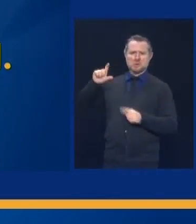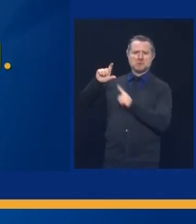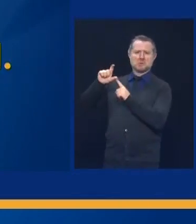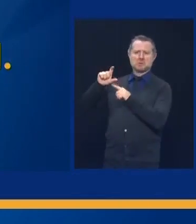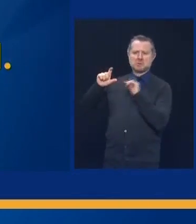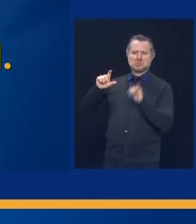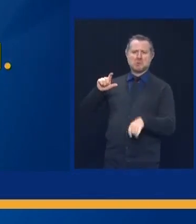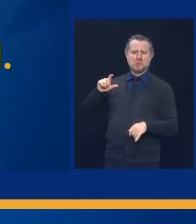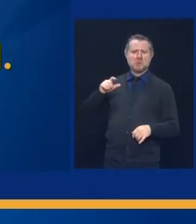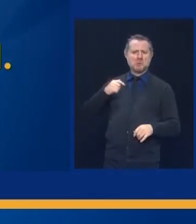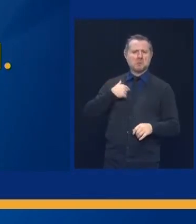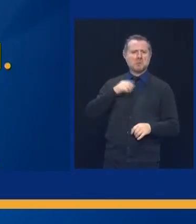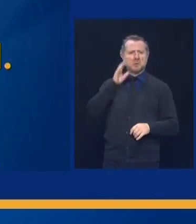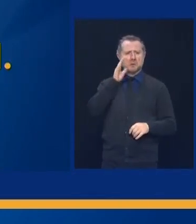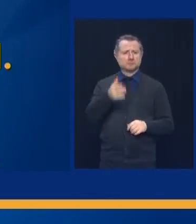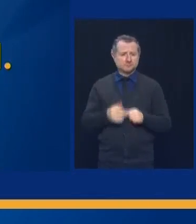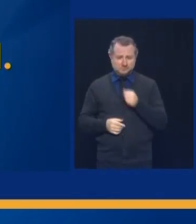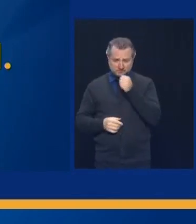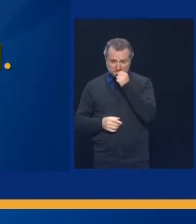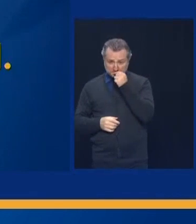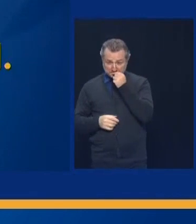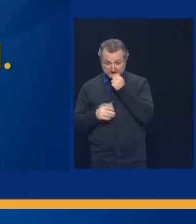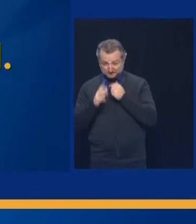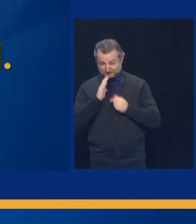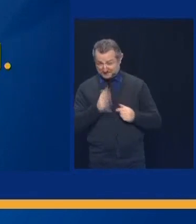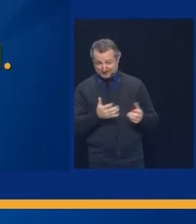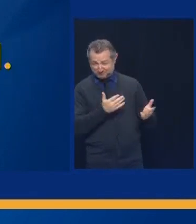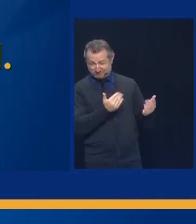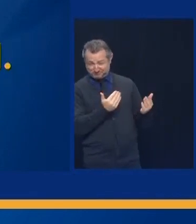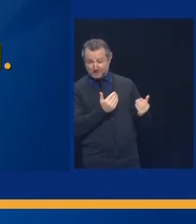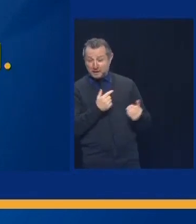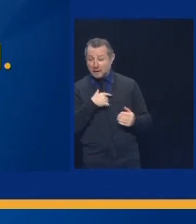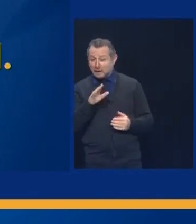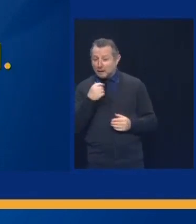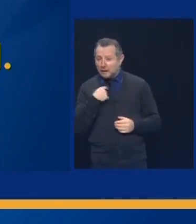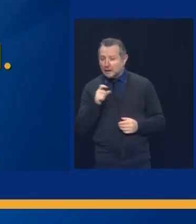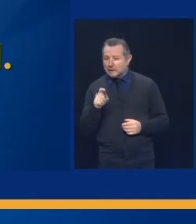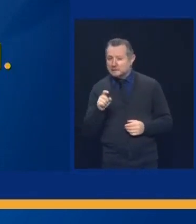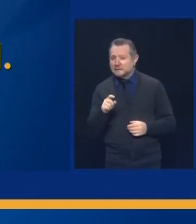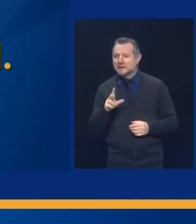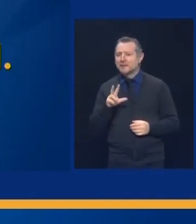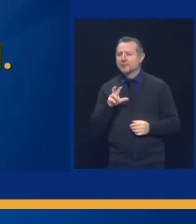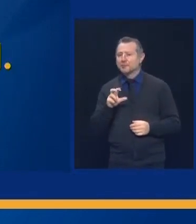THEY ANNOUNCED THE VACCINE, THE PRESIDENT STOOD UP, I HAVE THE VILE THAT IS THE pZx CURE. YEAH.